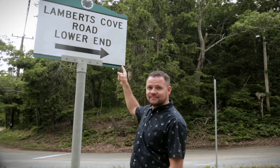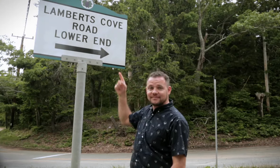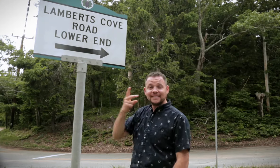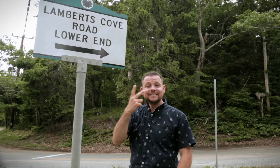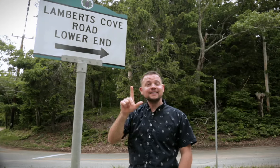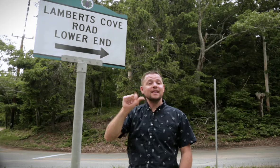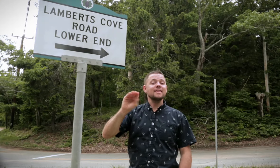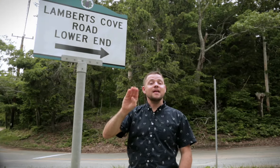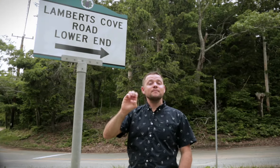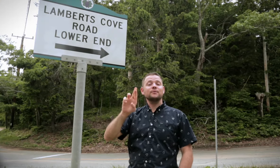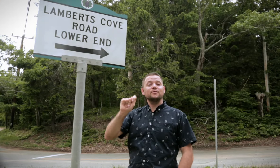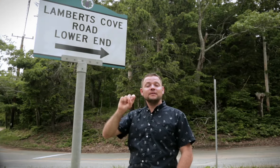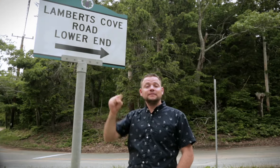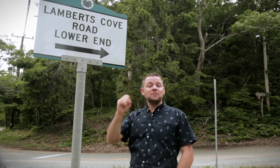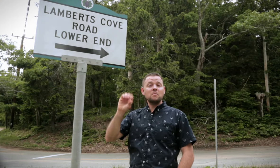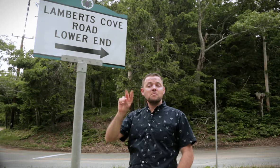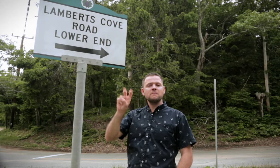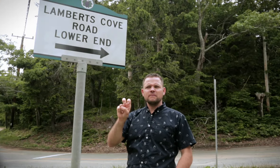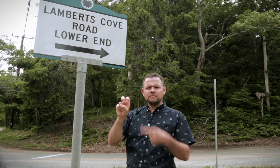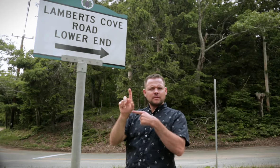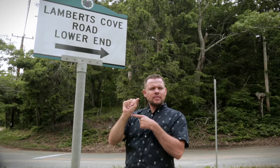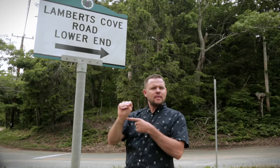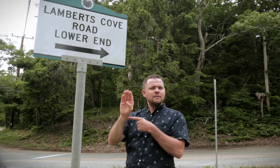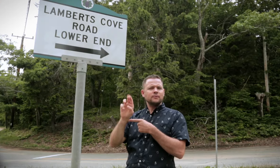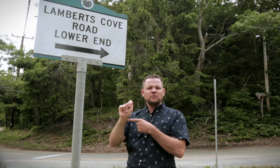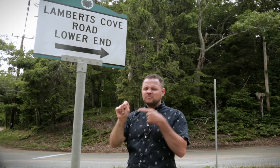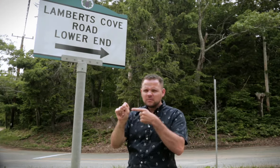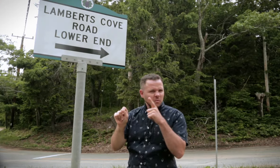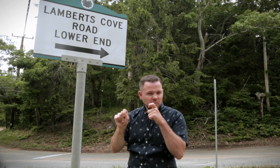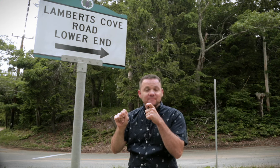This is Lambert's Cove. Who was Lambert?